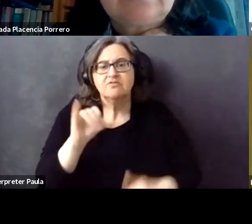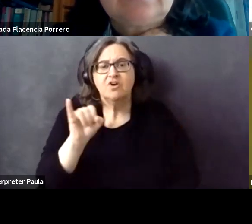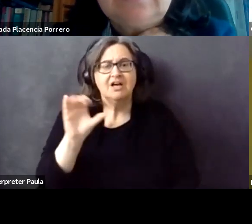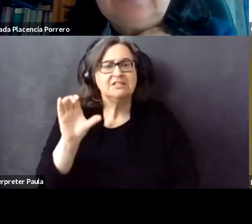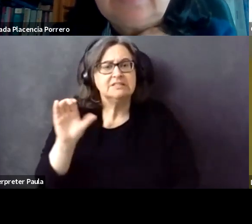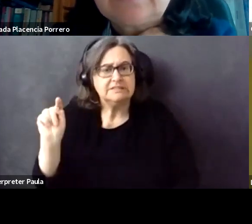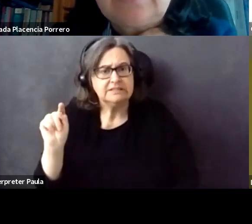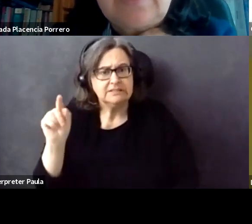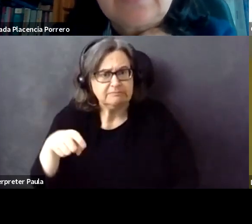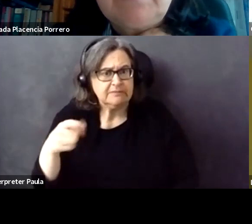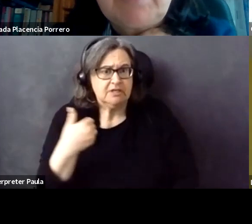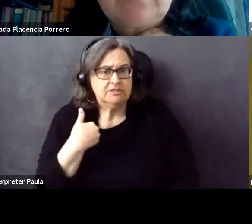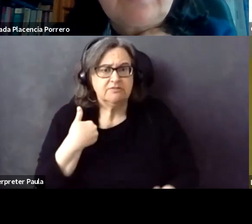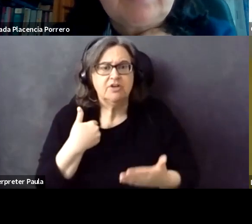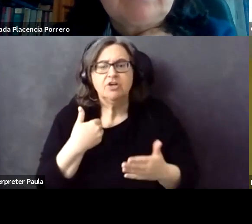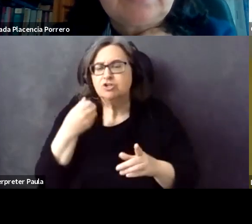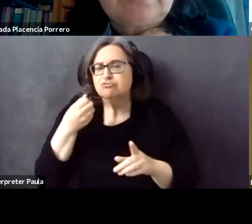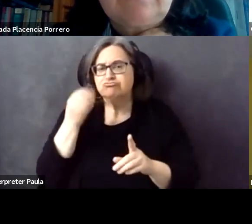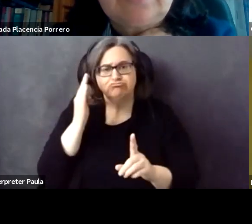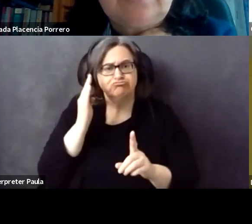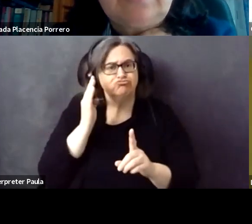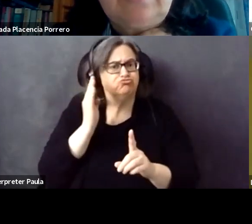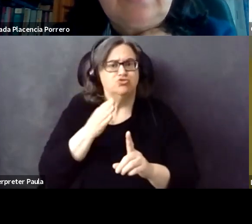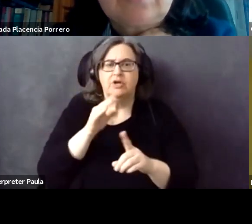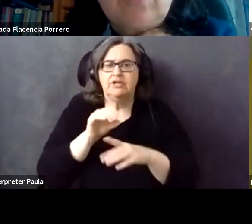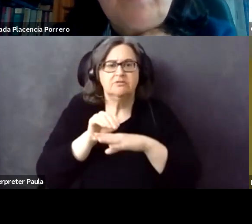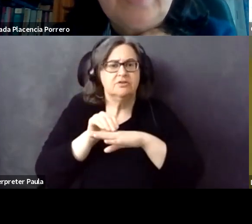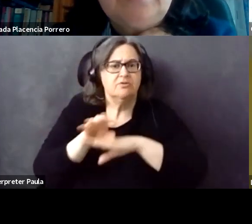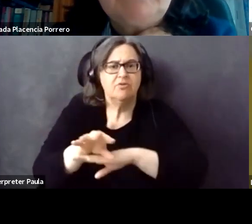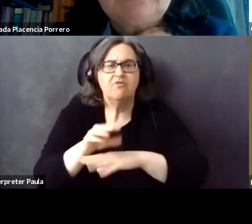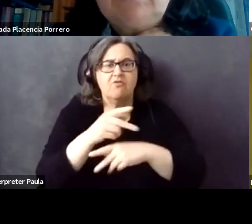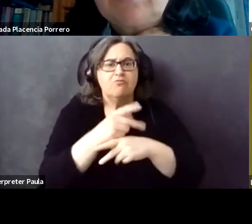for requiring accessibility